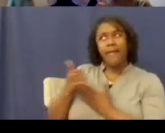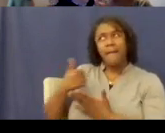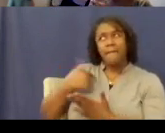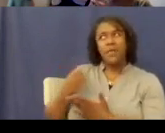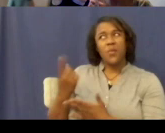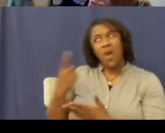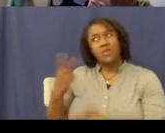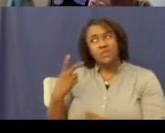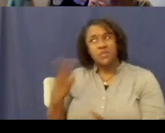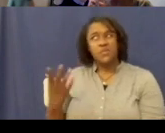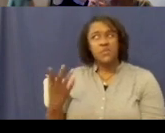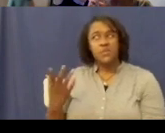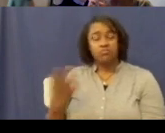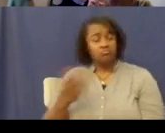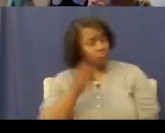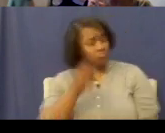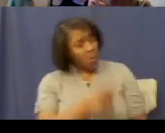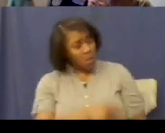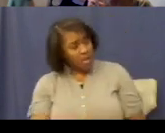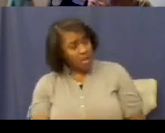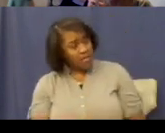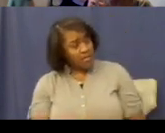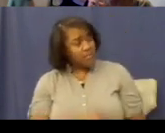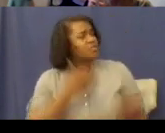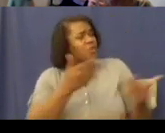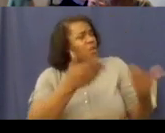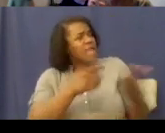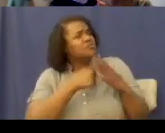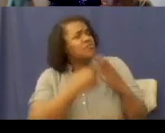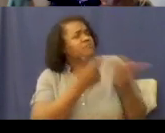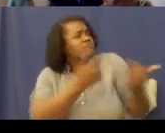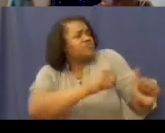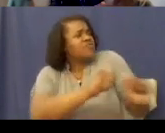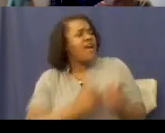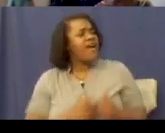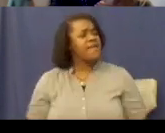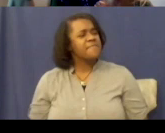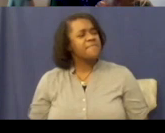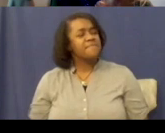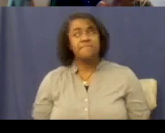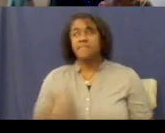Nina Schor: Okay. Well, why don't you get started. Queenie: I know there are nerve cells,